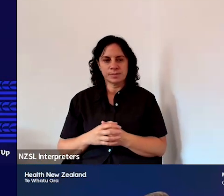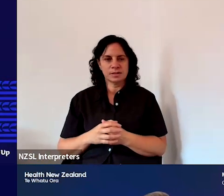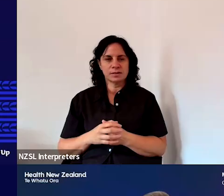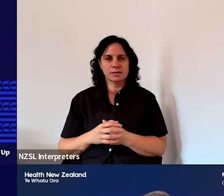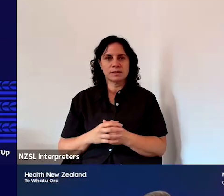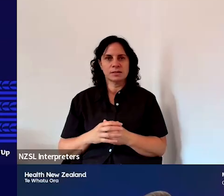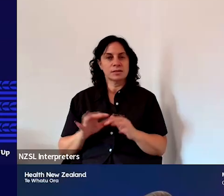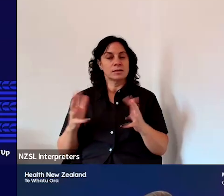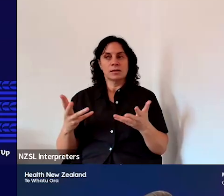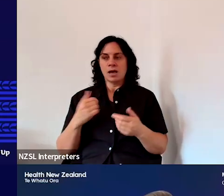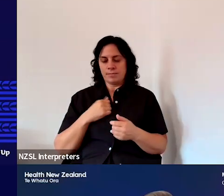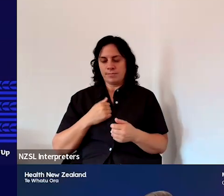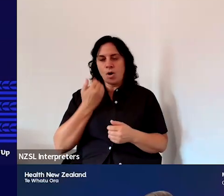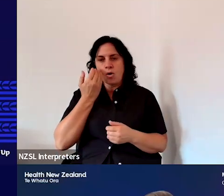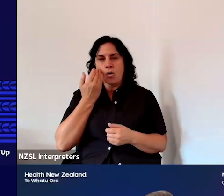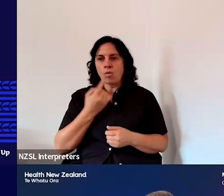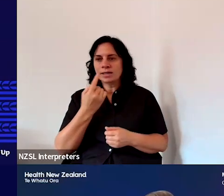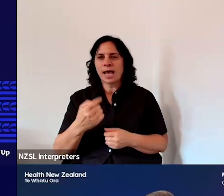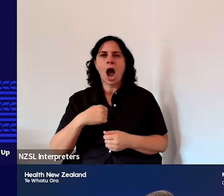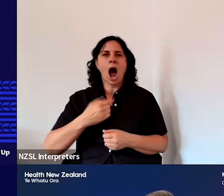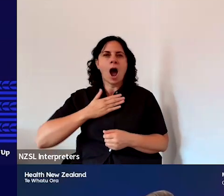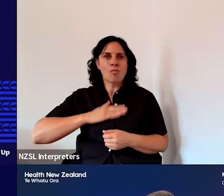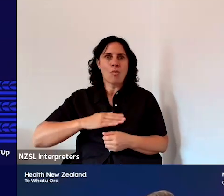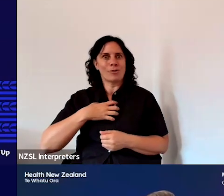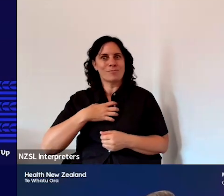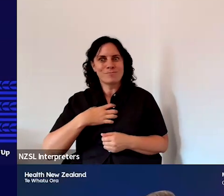I always say I want more. I'm very ungrateful.